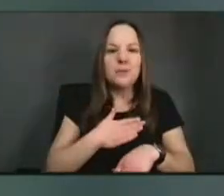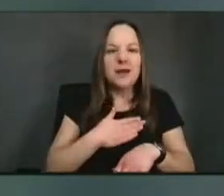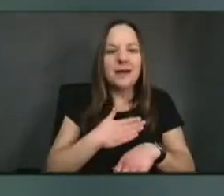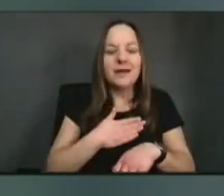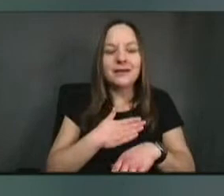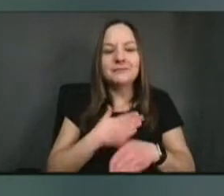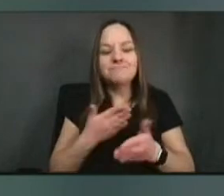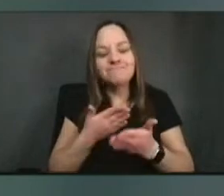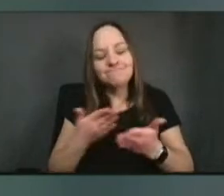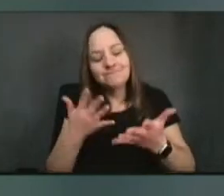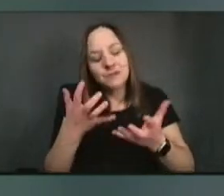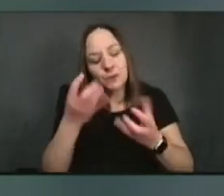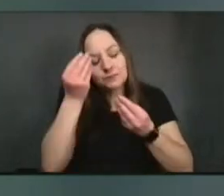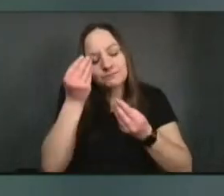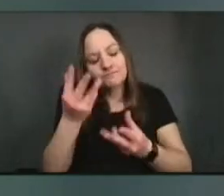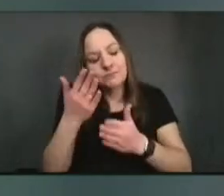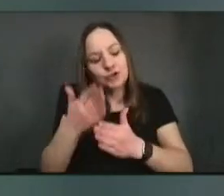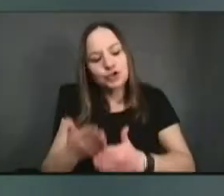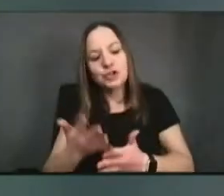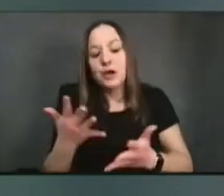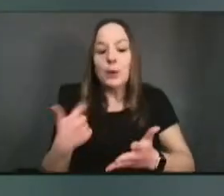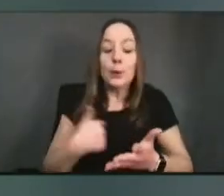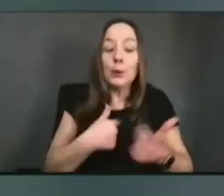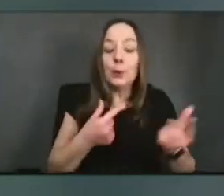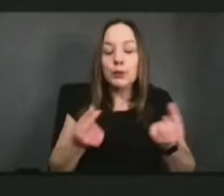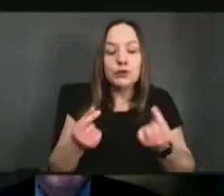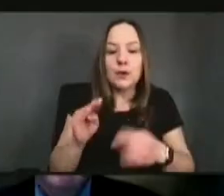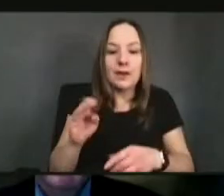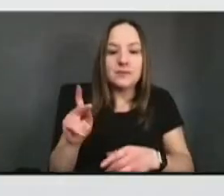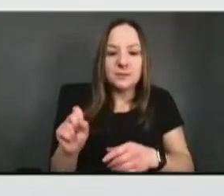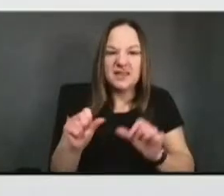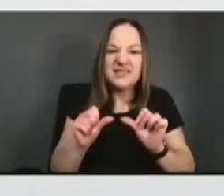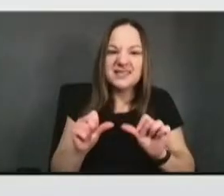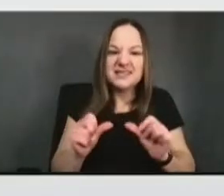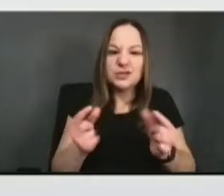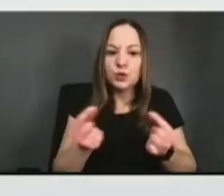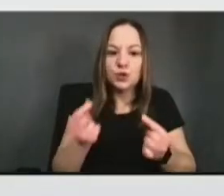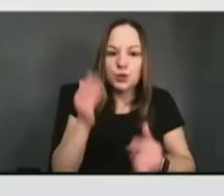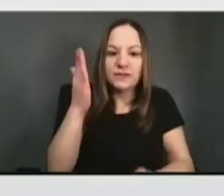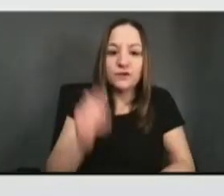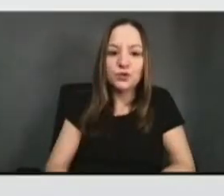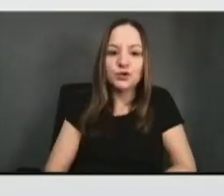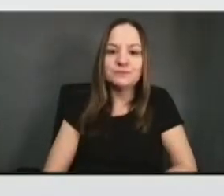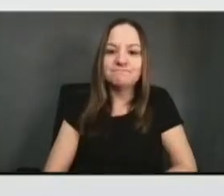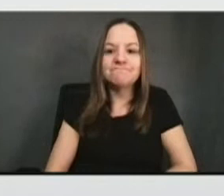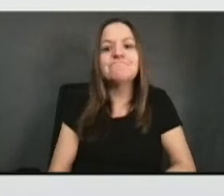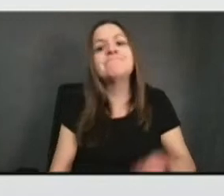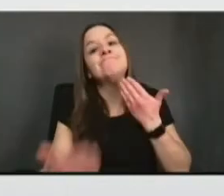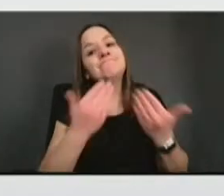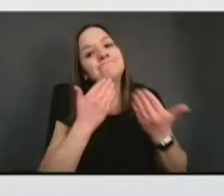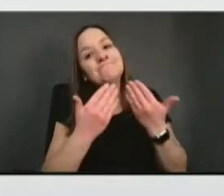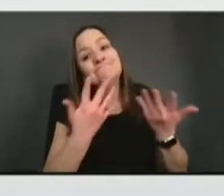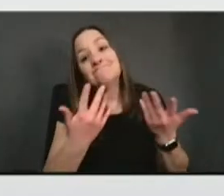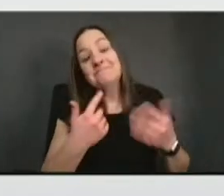would like to share about our commitment from the part of M.C.P.S. and what we're going to